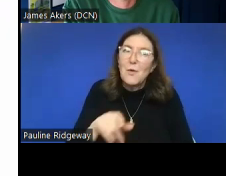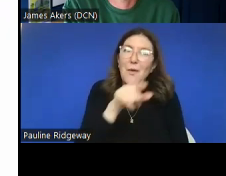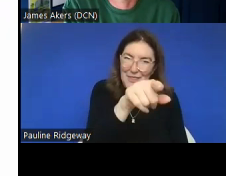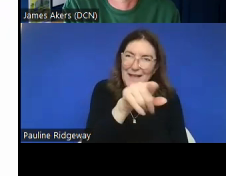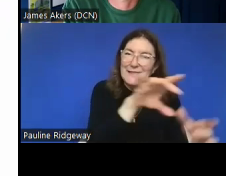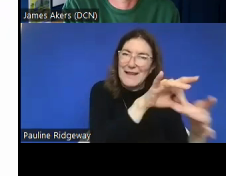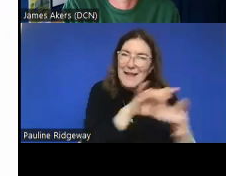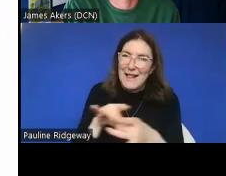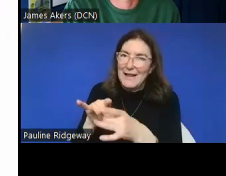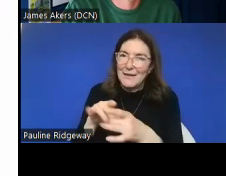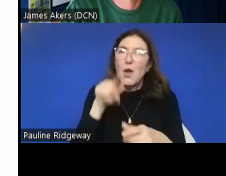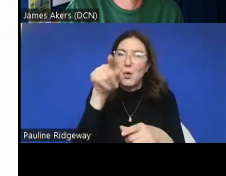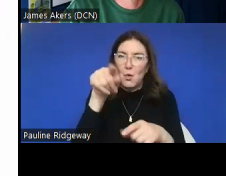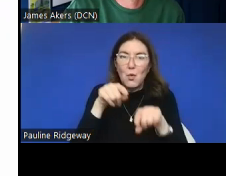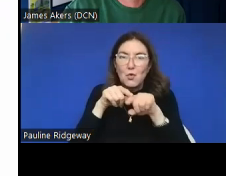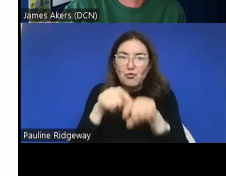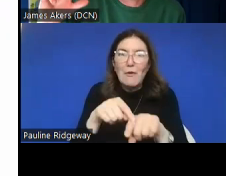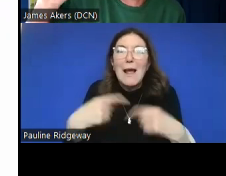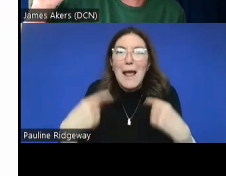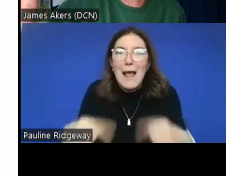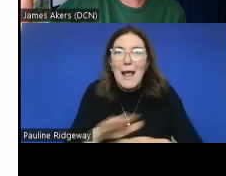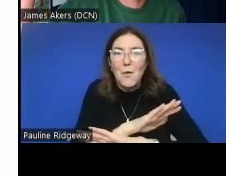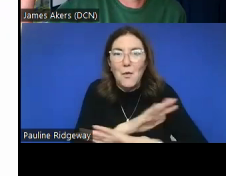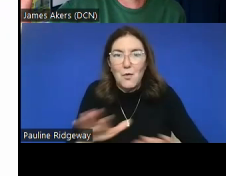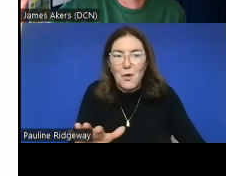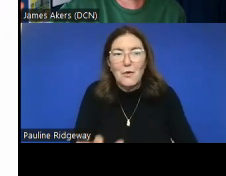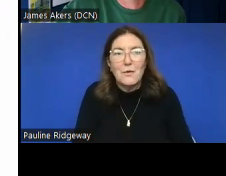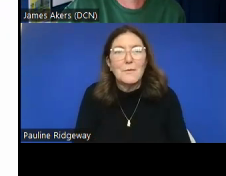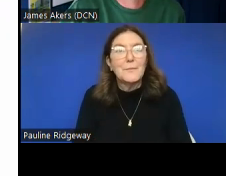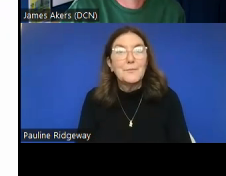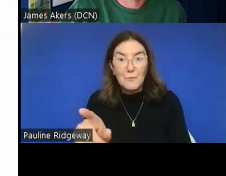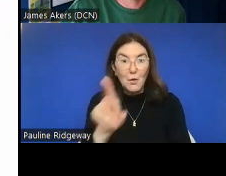and you track them or not. If you see this banner,